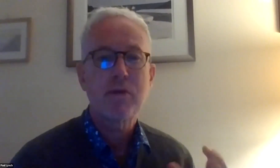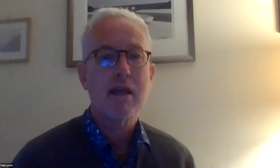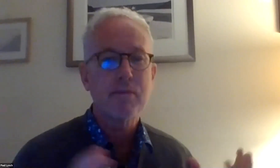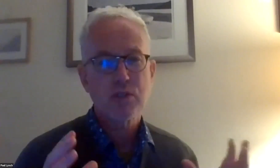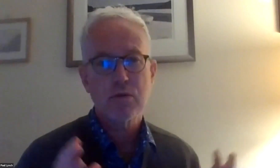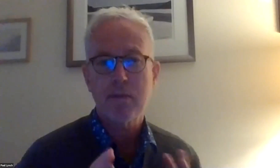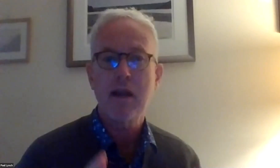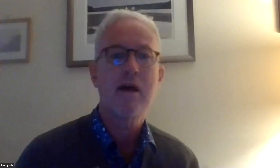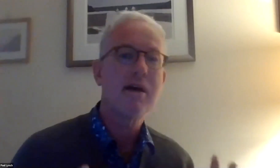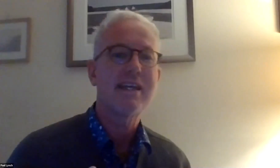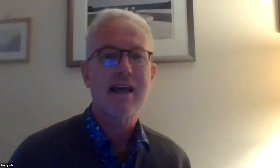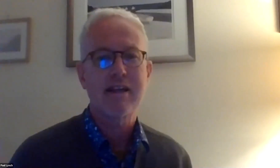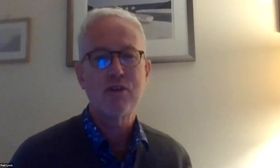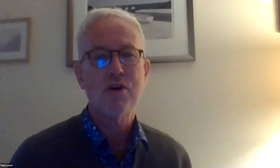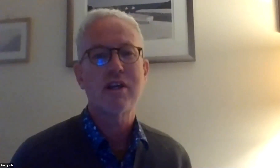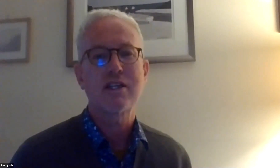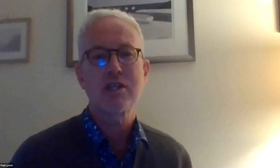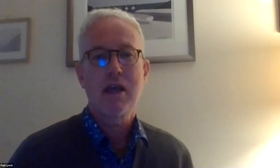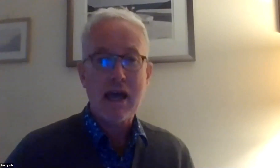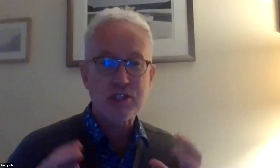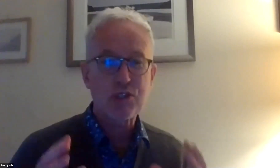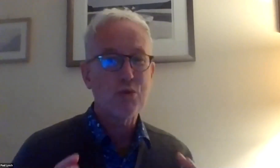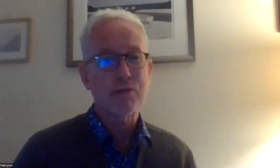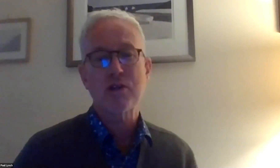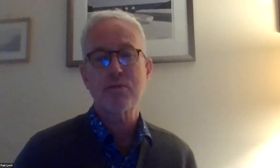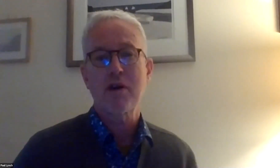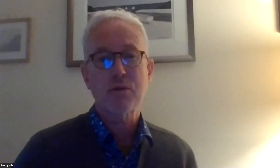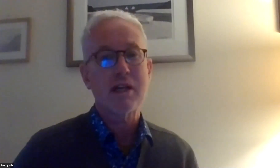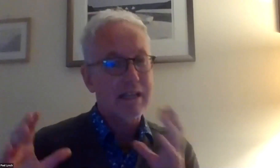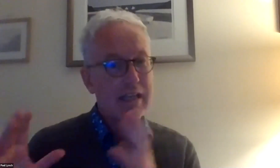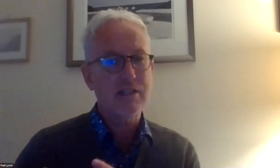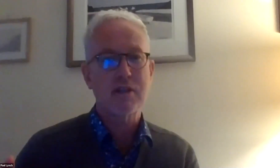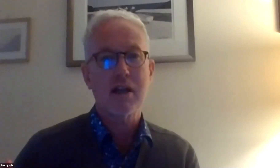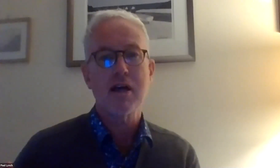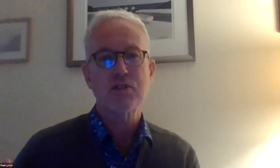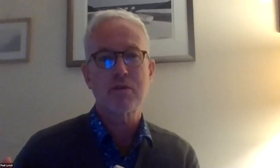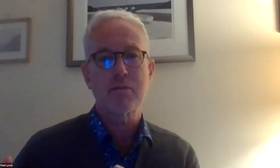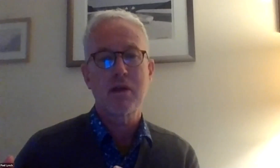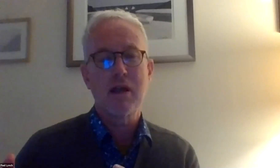Paul Lynch: and to be able to apply that knowledge as soon as possible as quickly into the classroom.